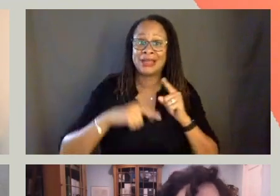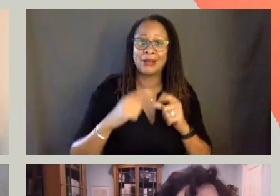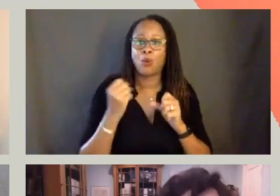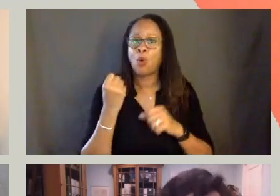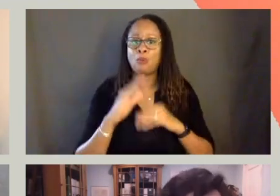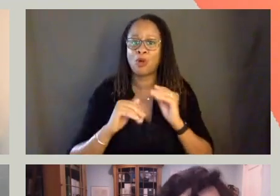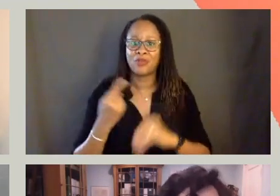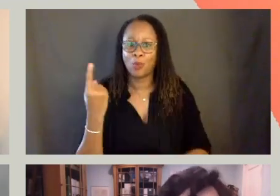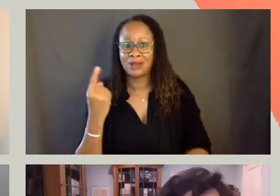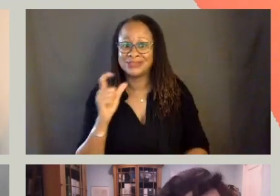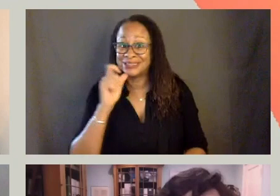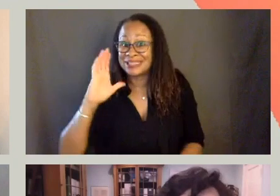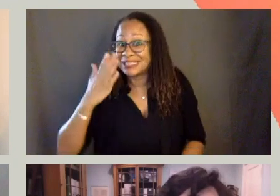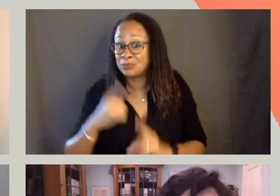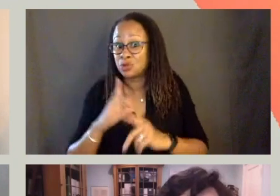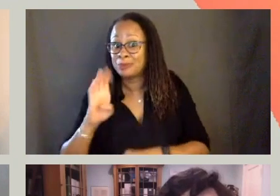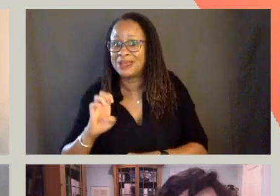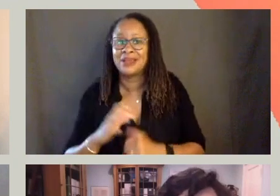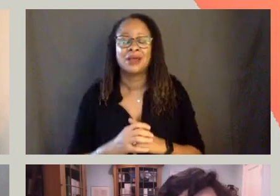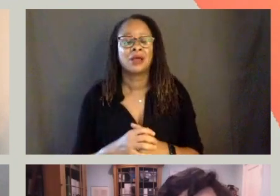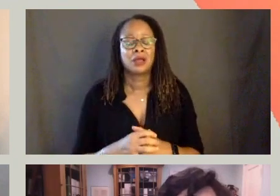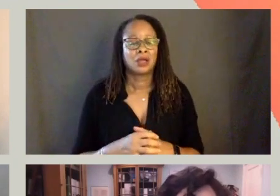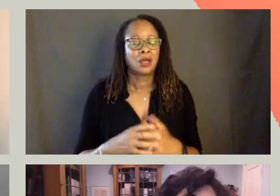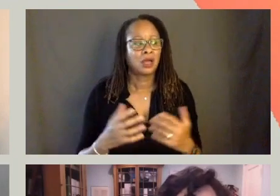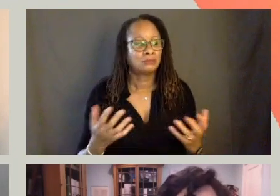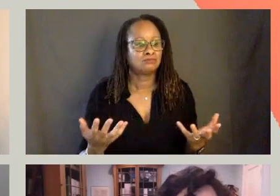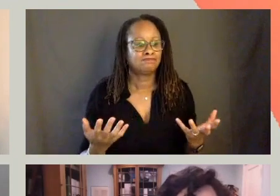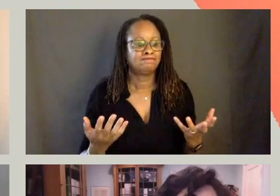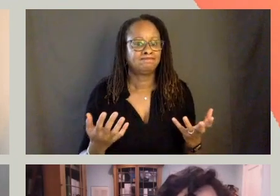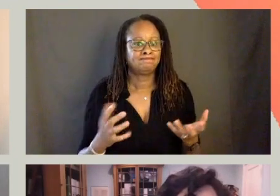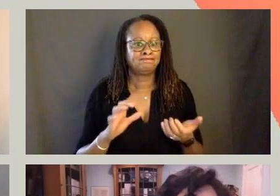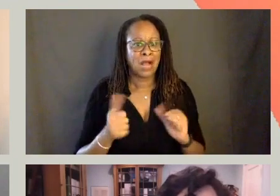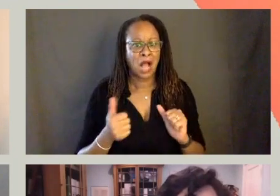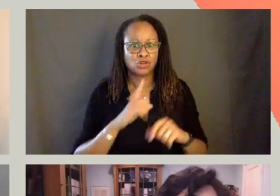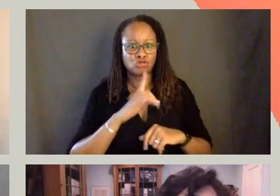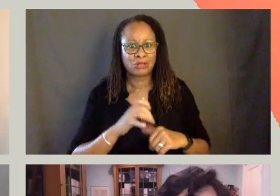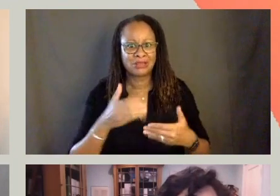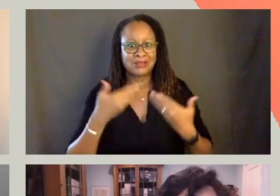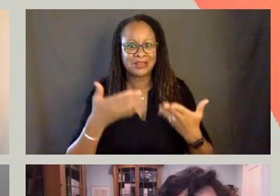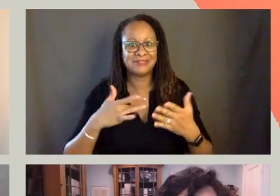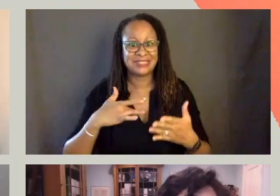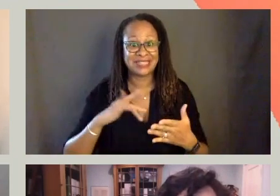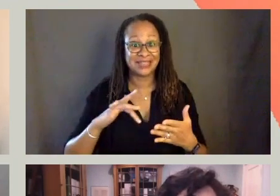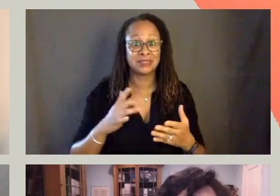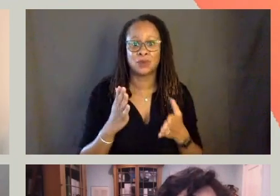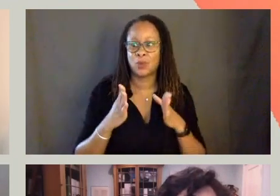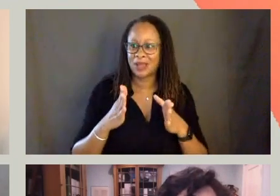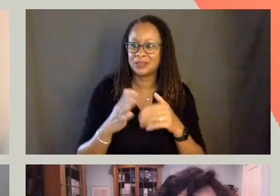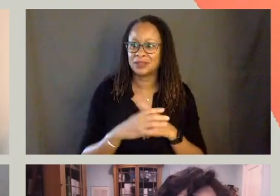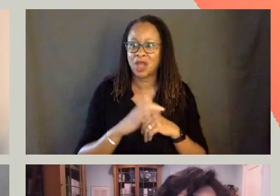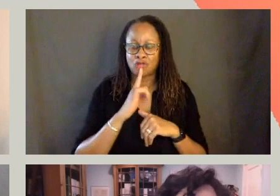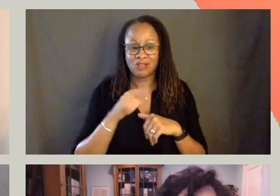And so how do you really give a sense of the ways in which those stories can come out